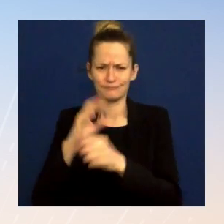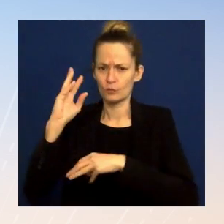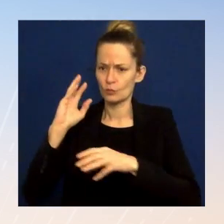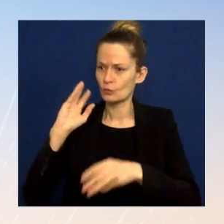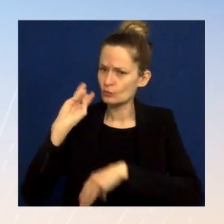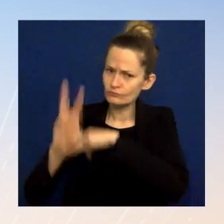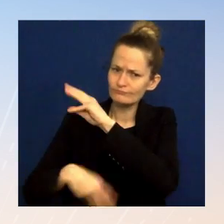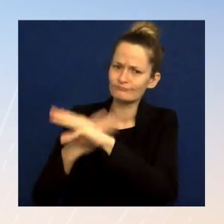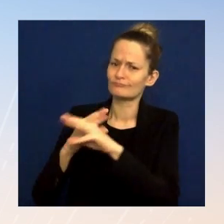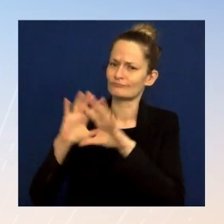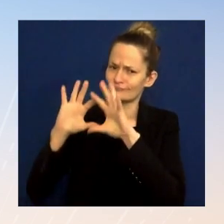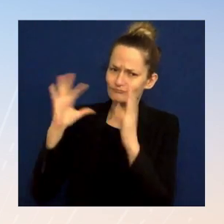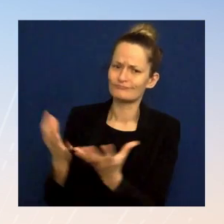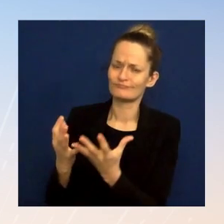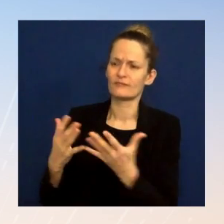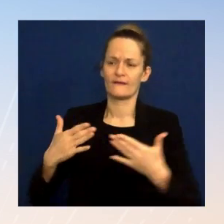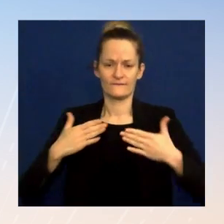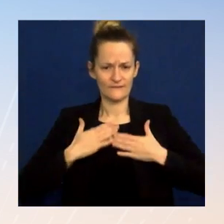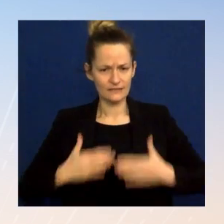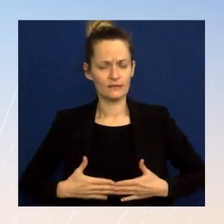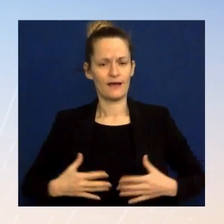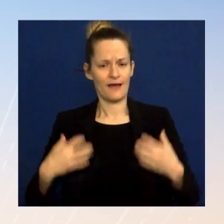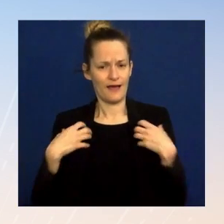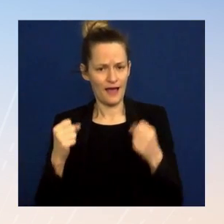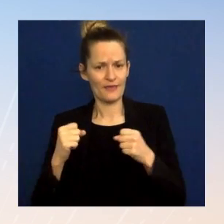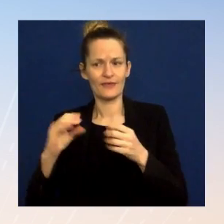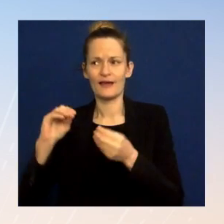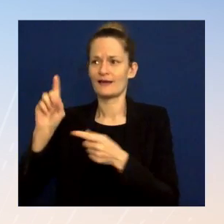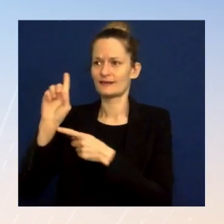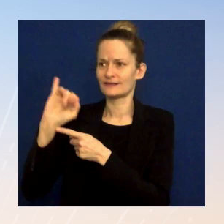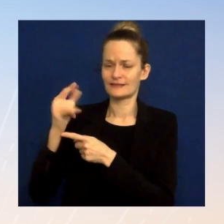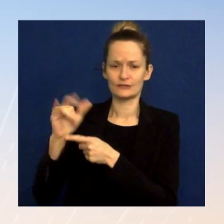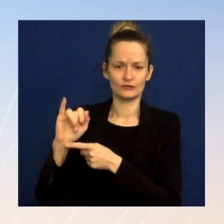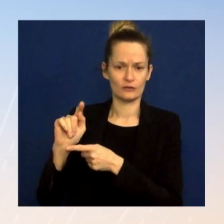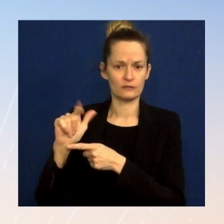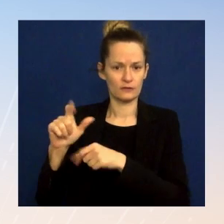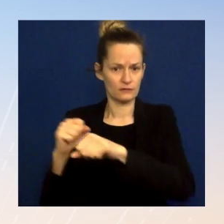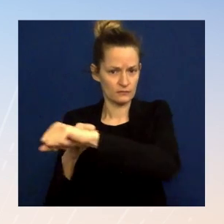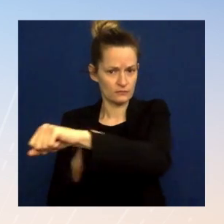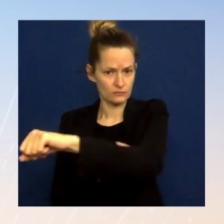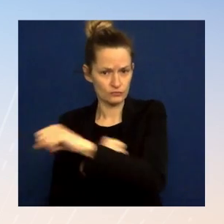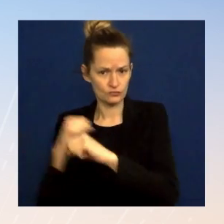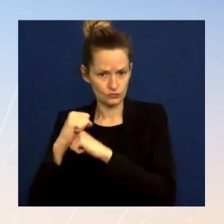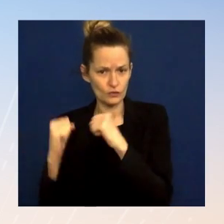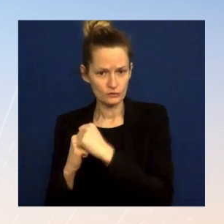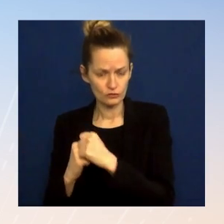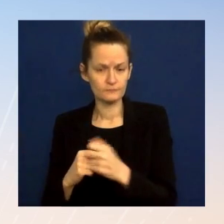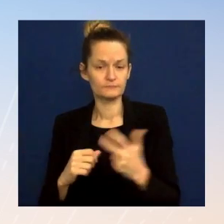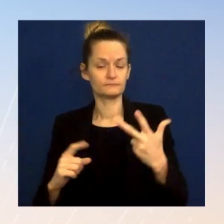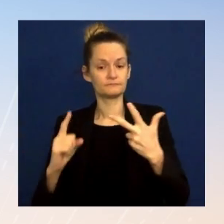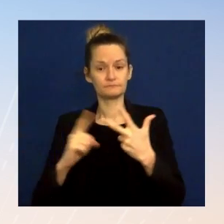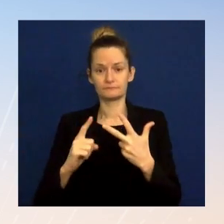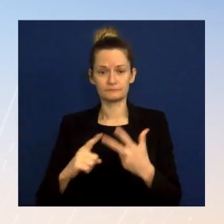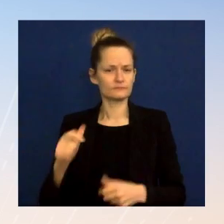Third, I would just point out that we see no contradiction between pursuing ambitious and aggressive action to meet this pivotal moment